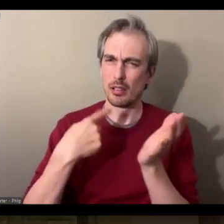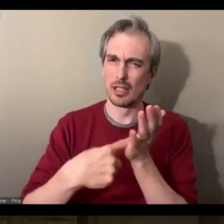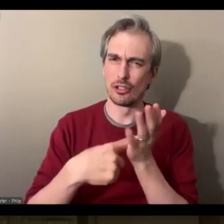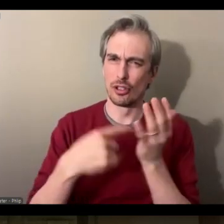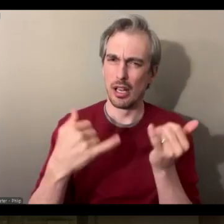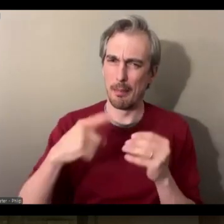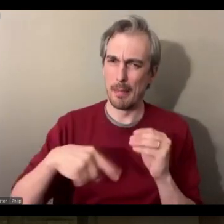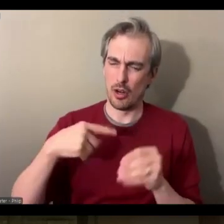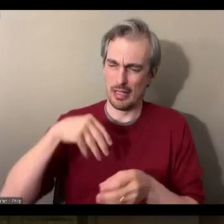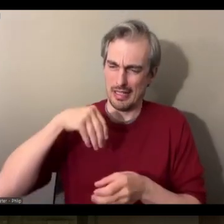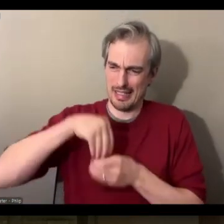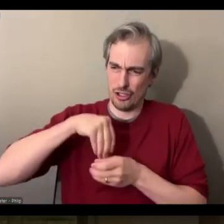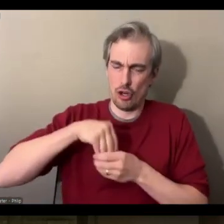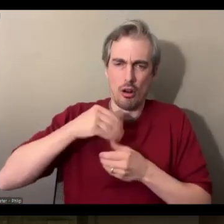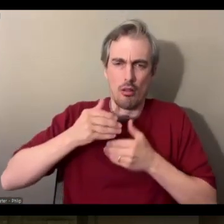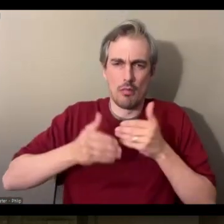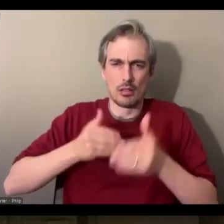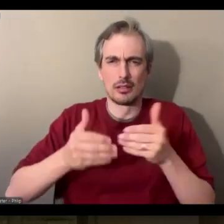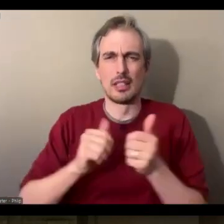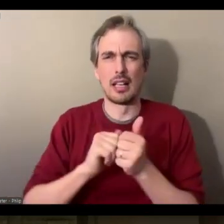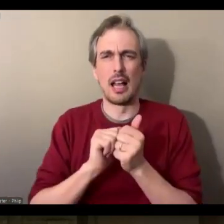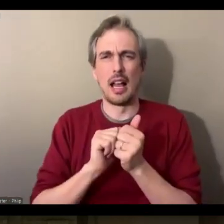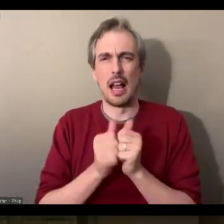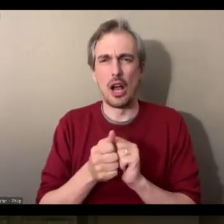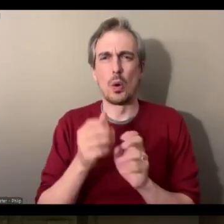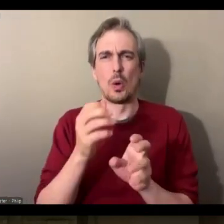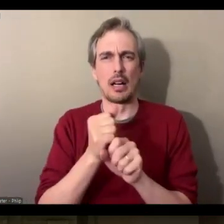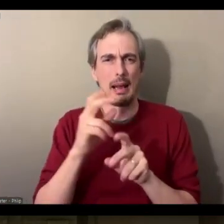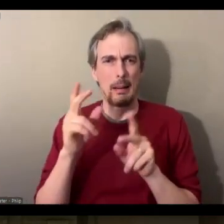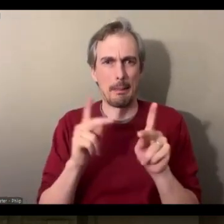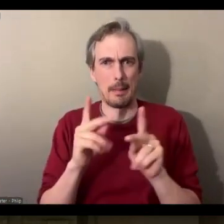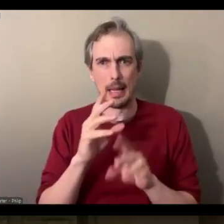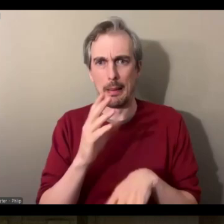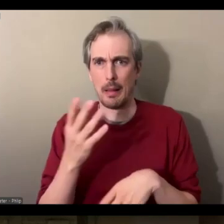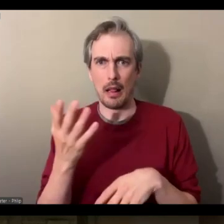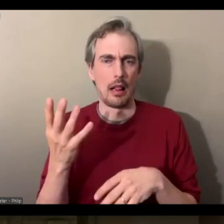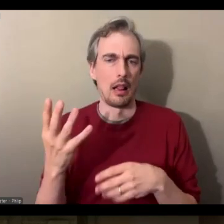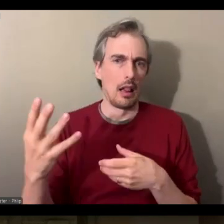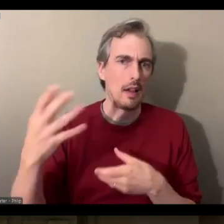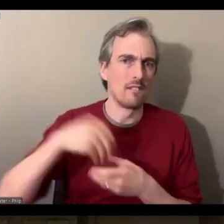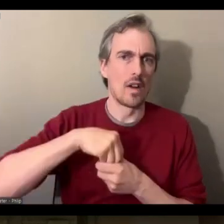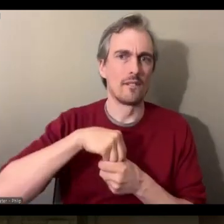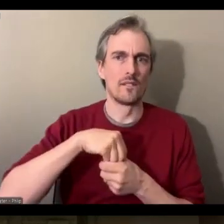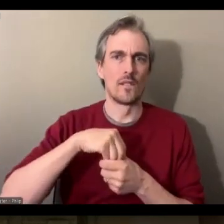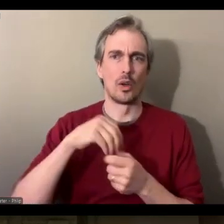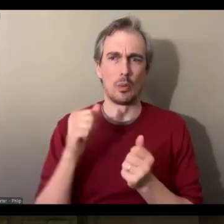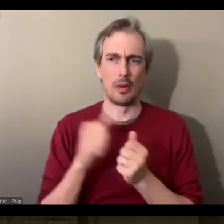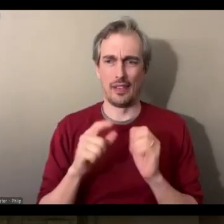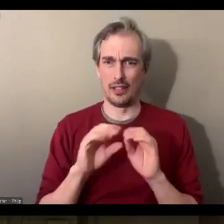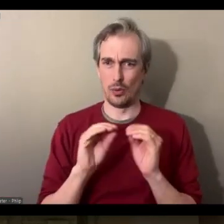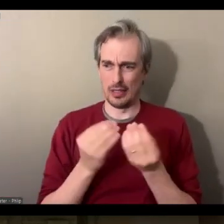get buy-in, in an organization with 15 people, without an accessibility manager? And I do want